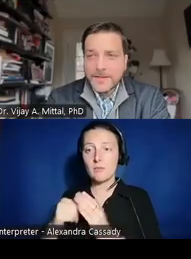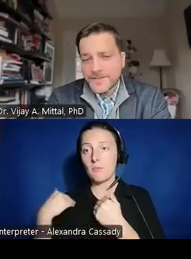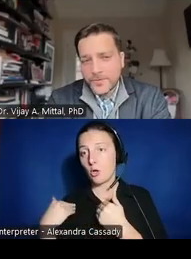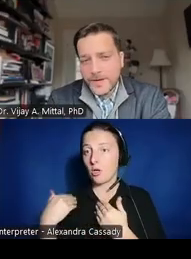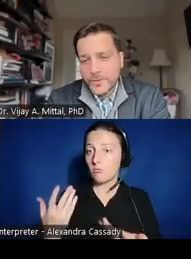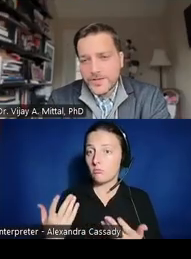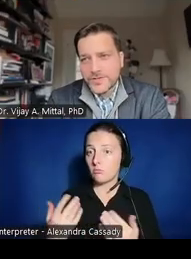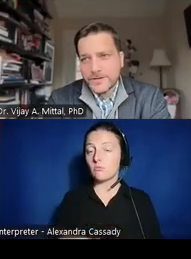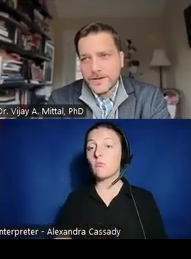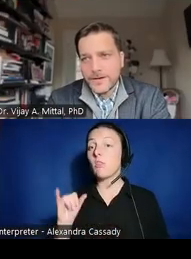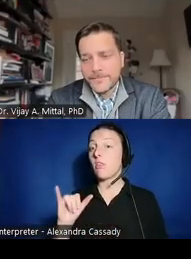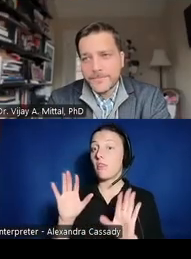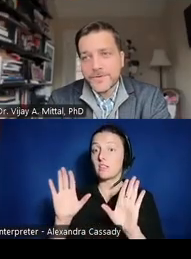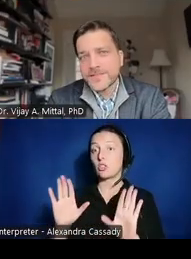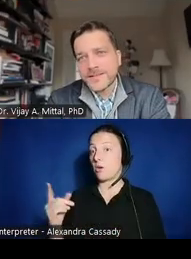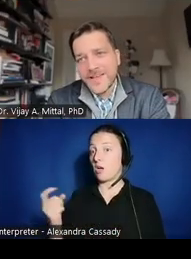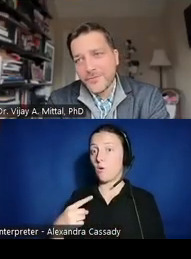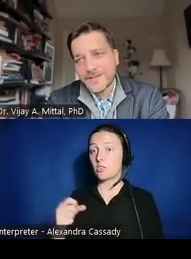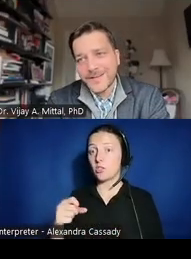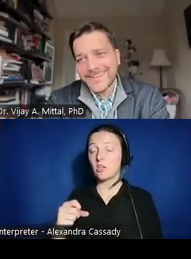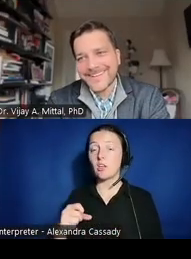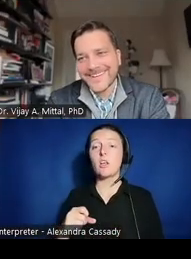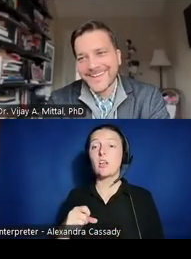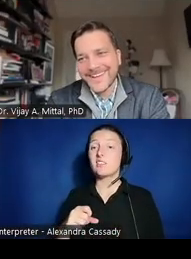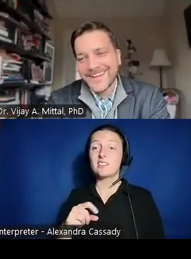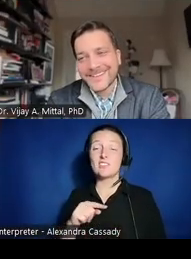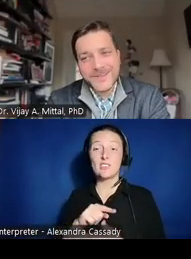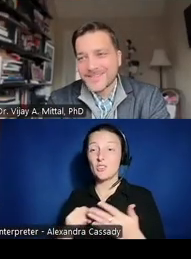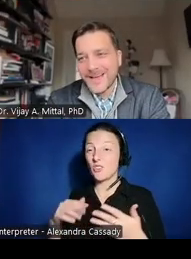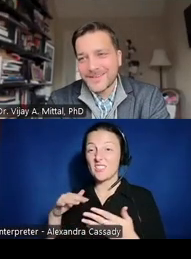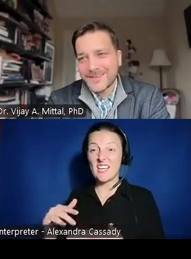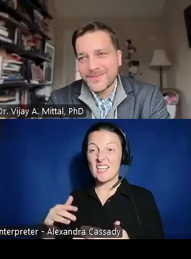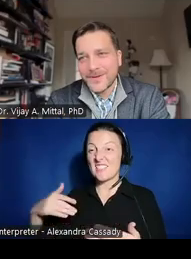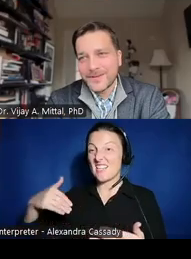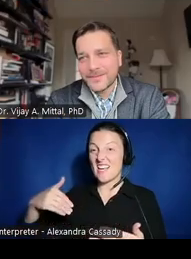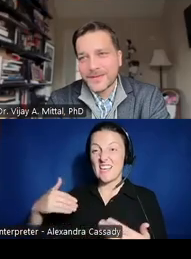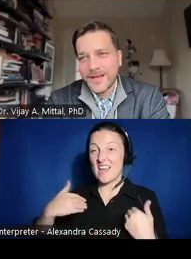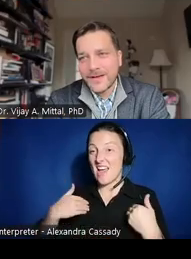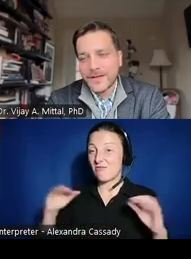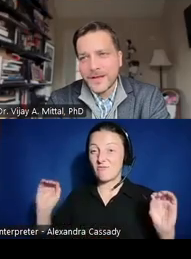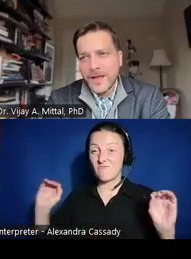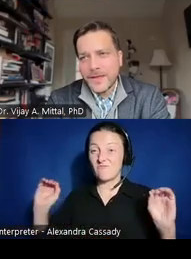that's a great question. um those studies haven't been done. It's so sad, but but they haven't. I